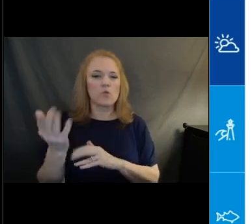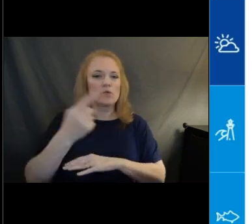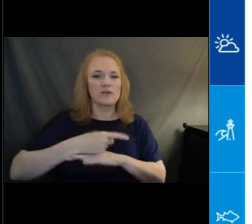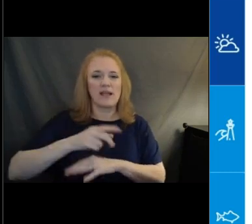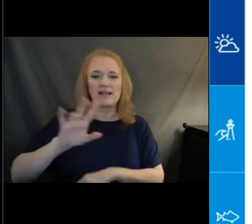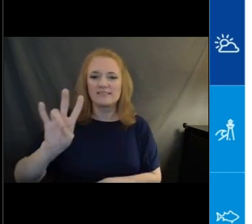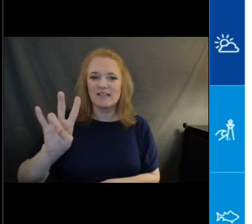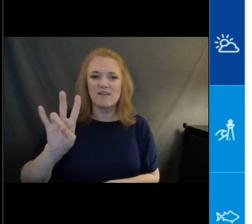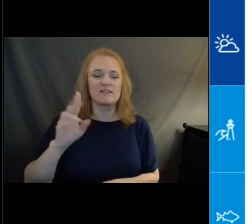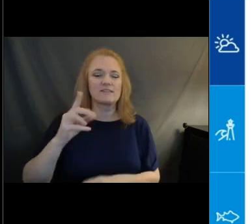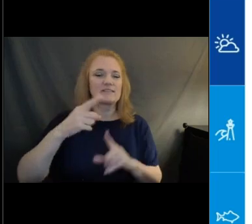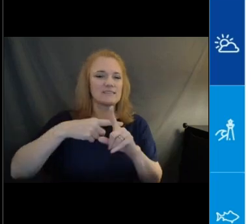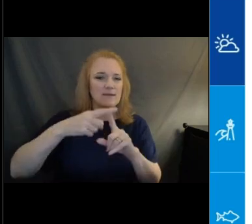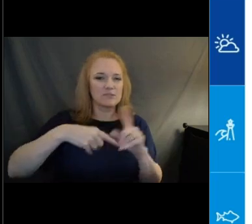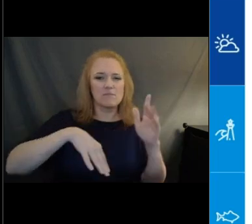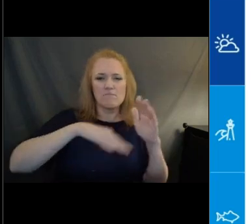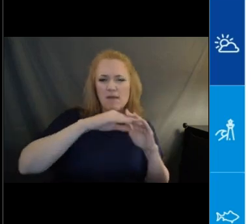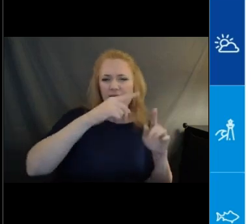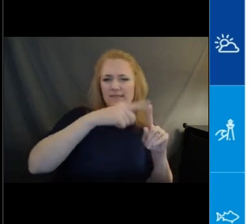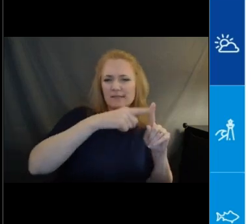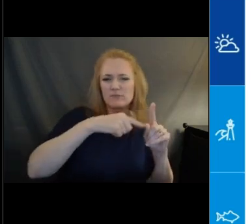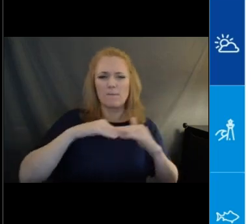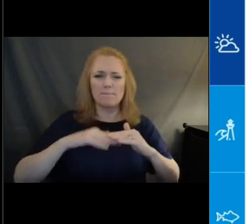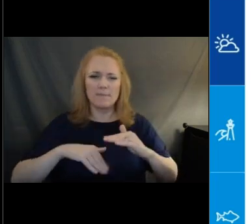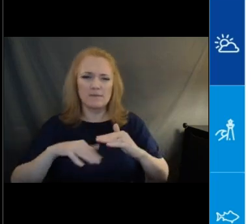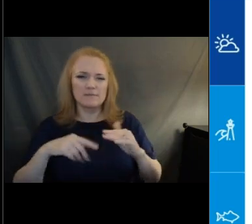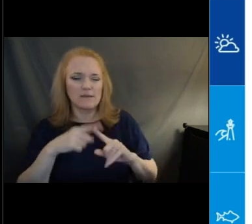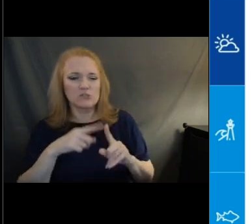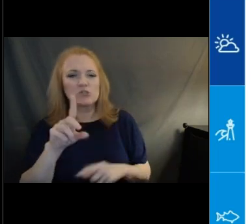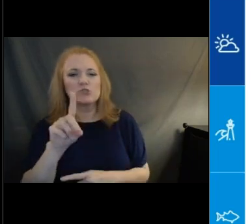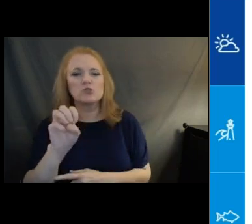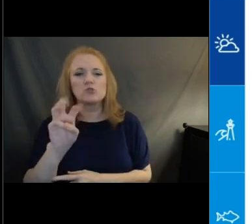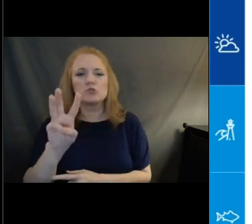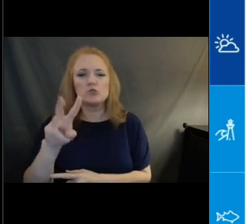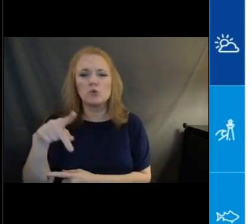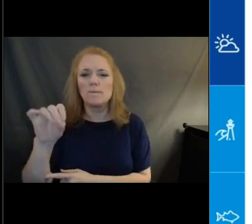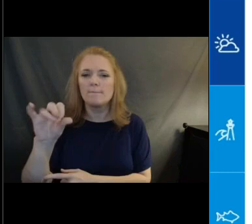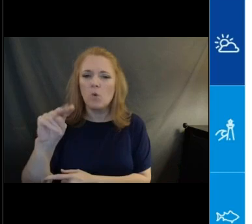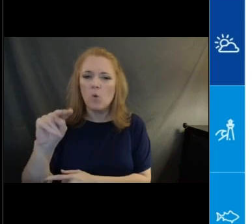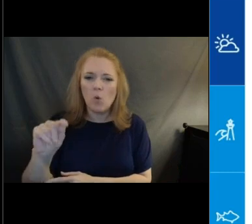maximum temperature, minimum temperature, dewpoint, relative humidity, heat index,